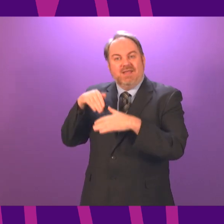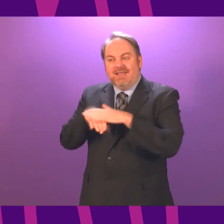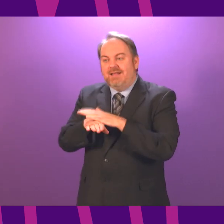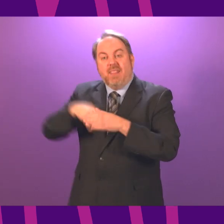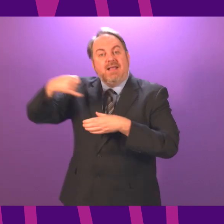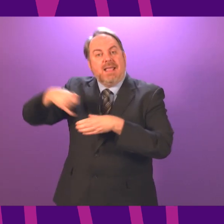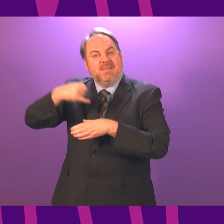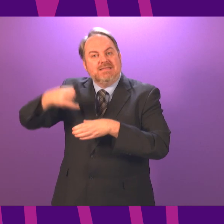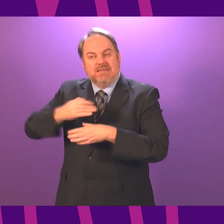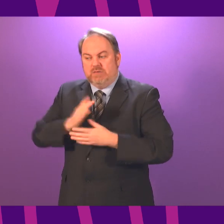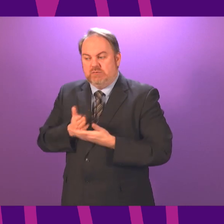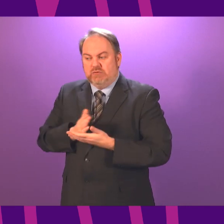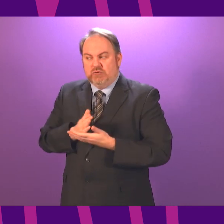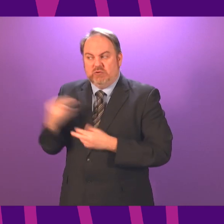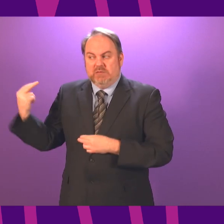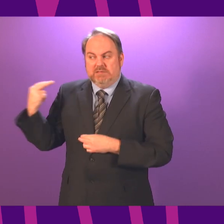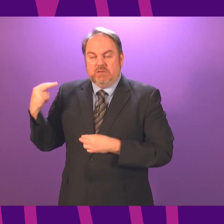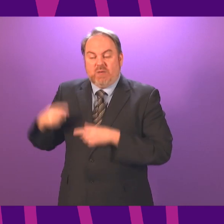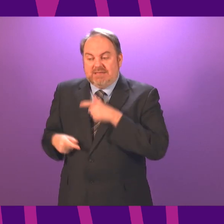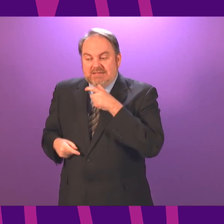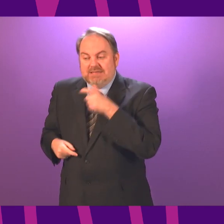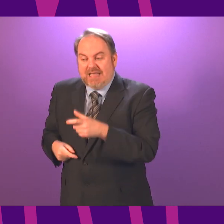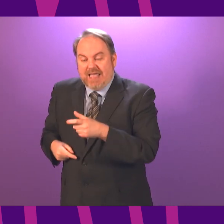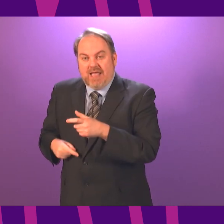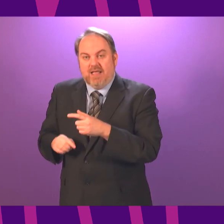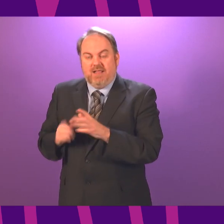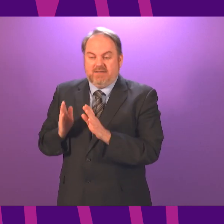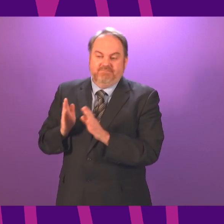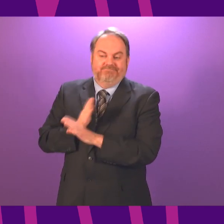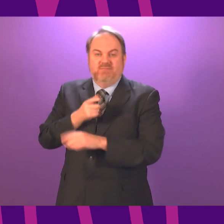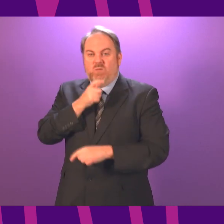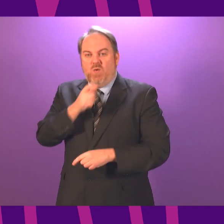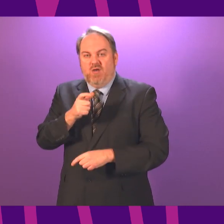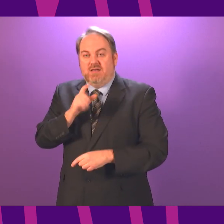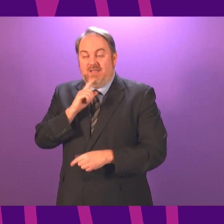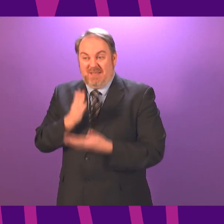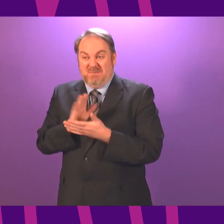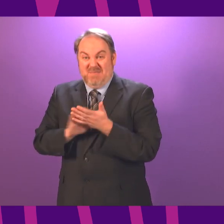continue, of course, to take all appropriate steps to ensure that those who need support get it.